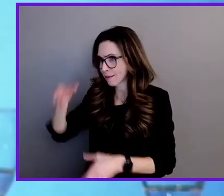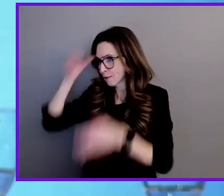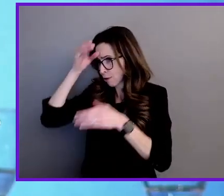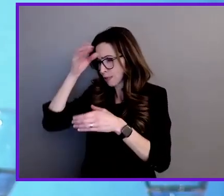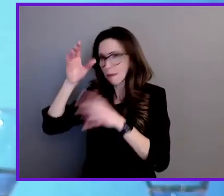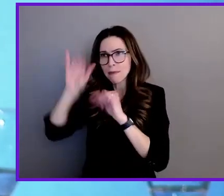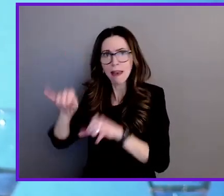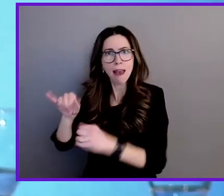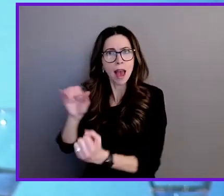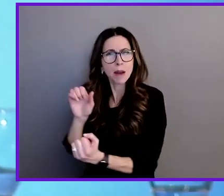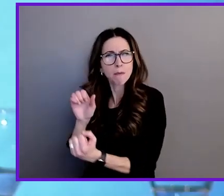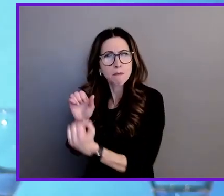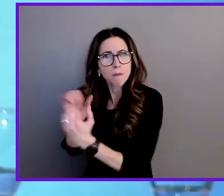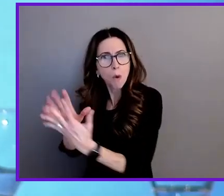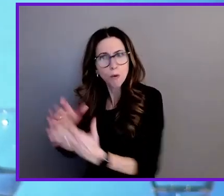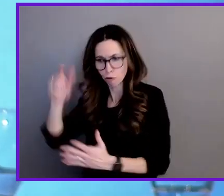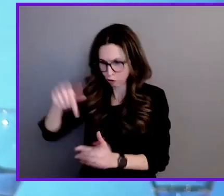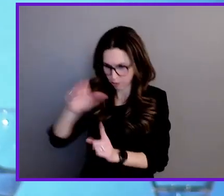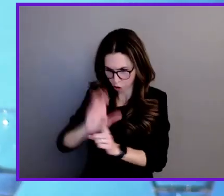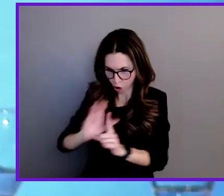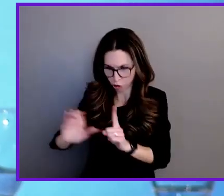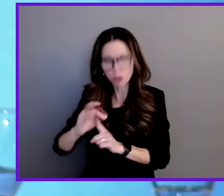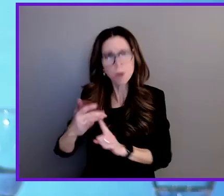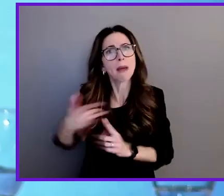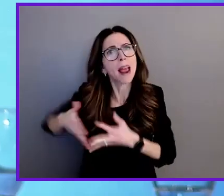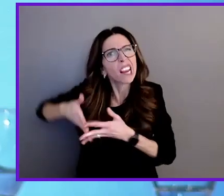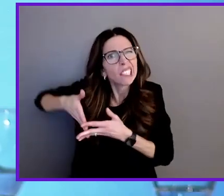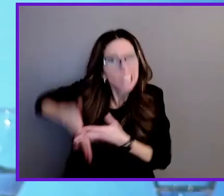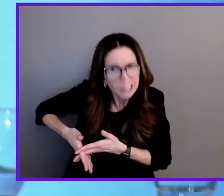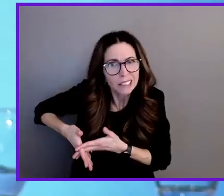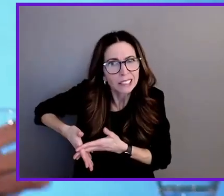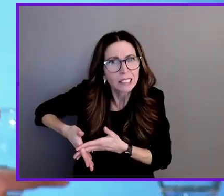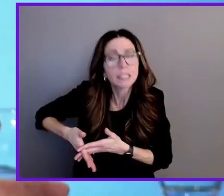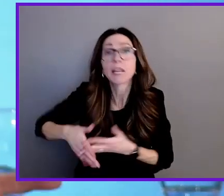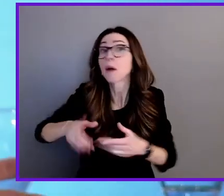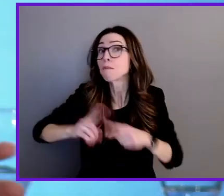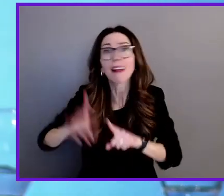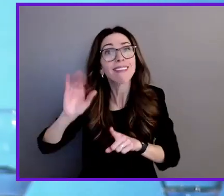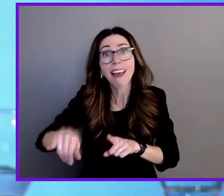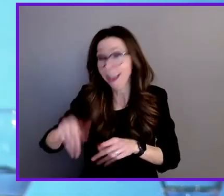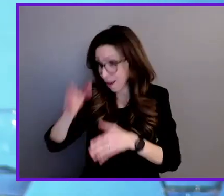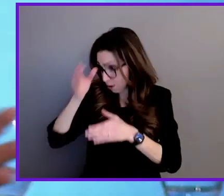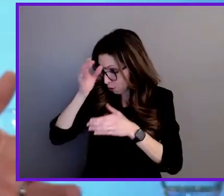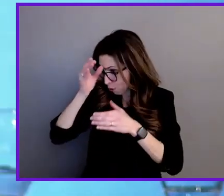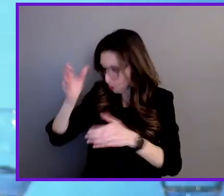And that’s a culture that is based on the principles of exclusion. So, people who are part